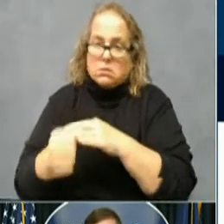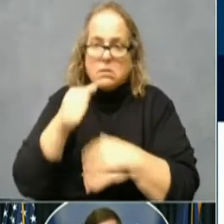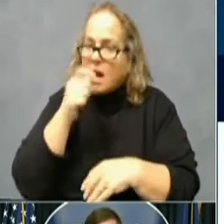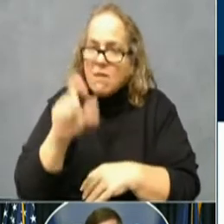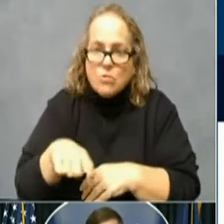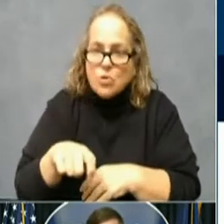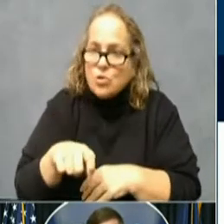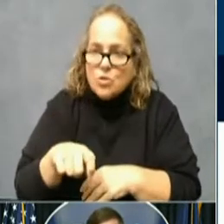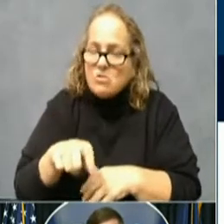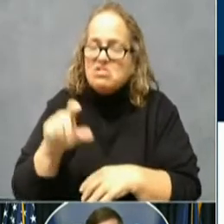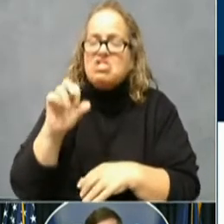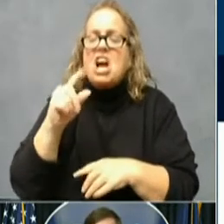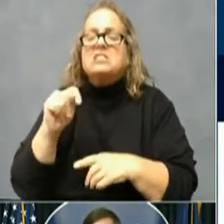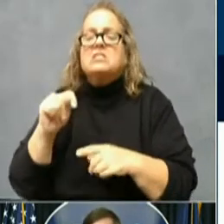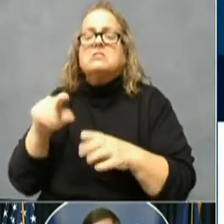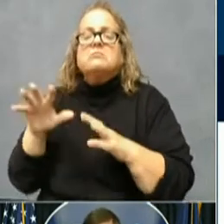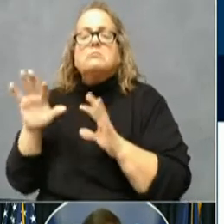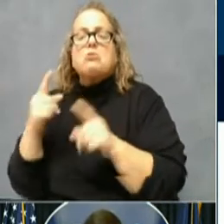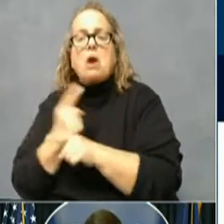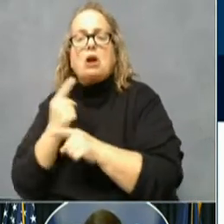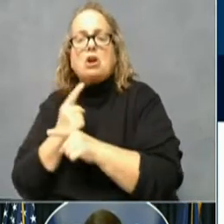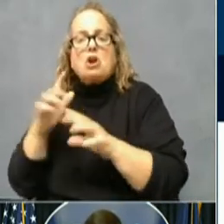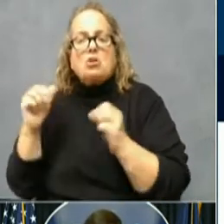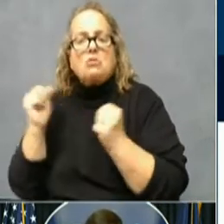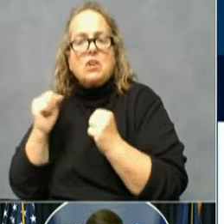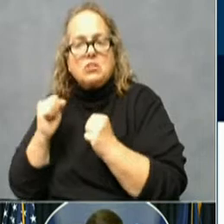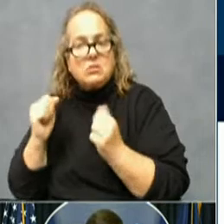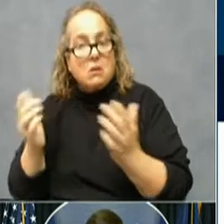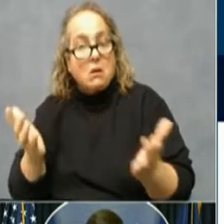places, so if you're one of the facilities. It's disappointed that you